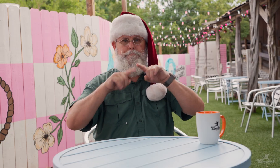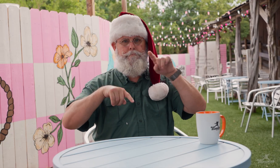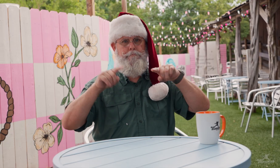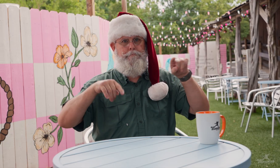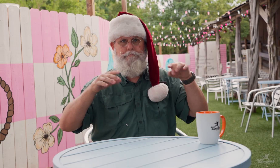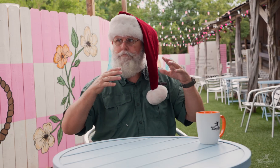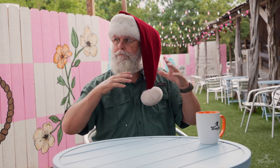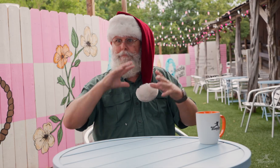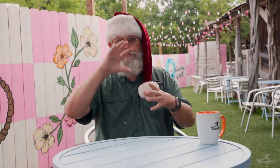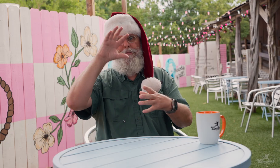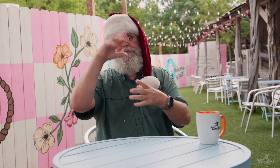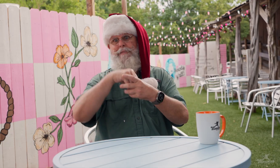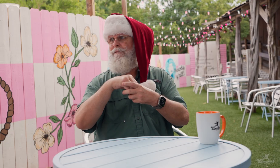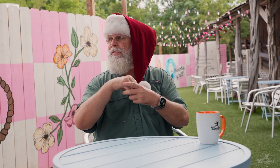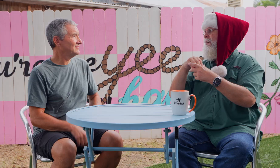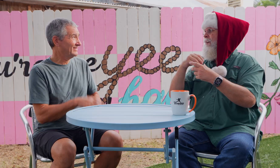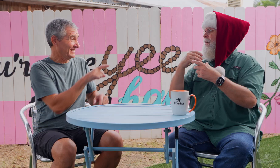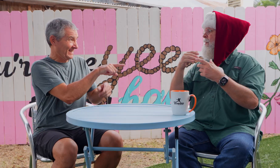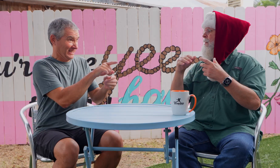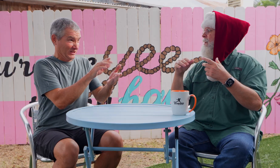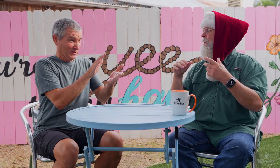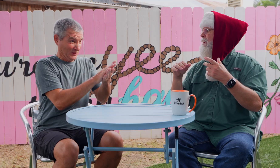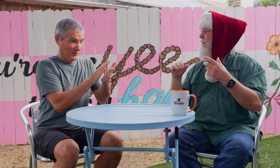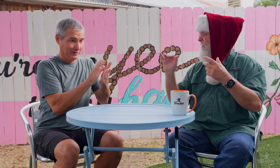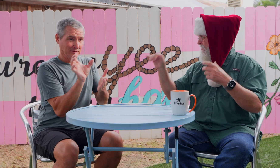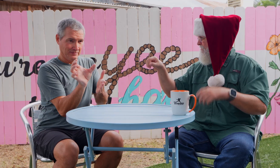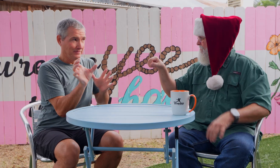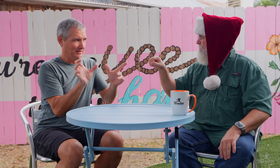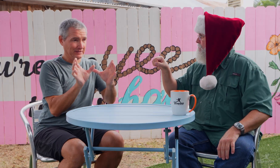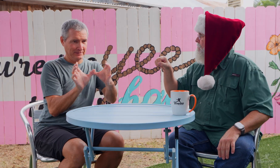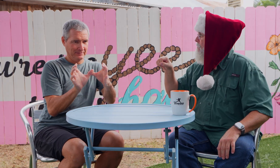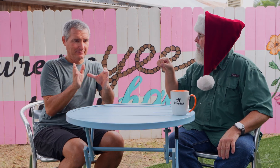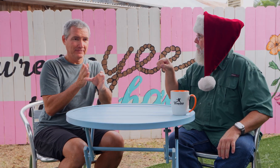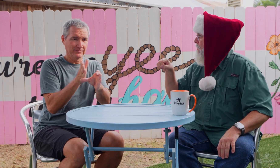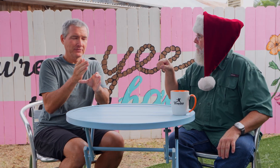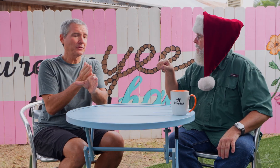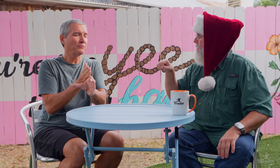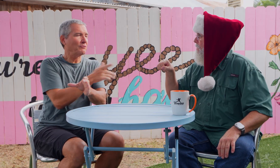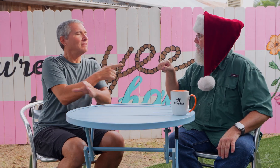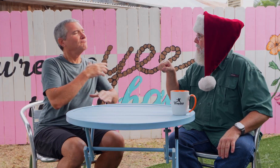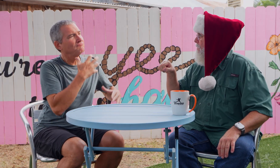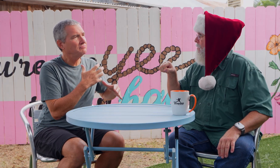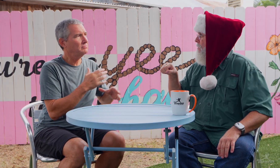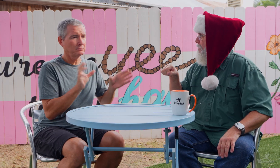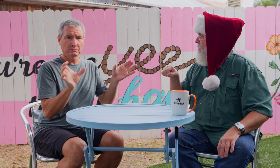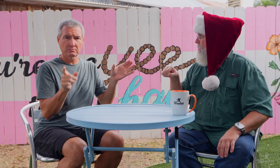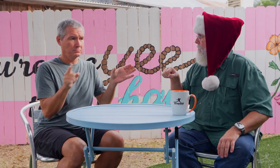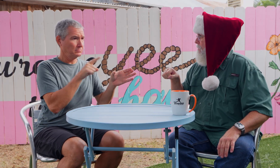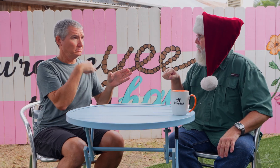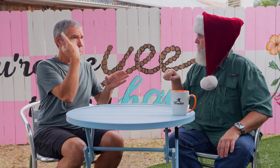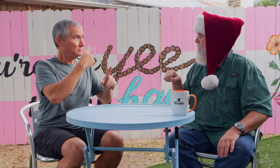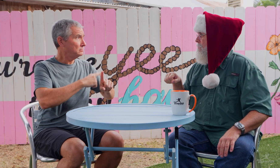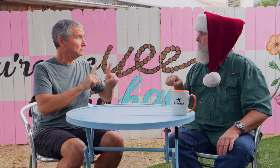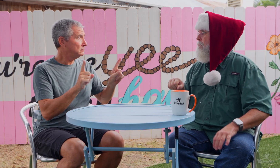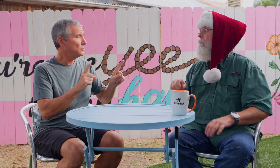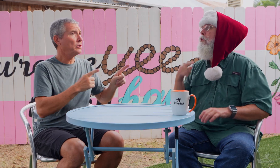Santa School covers everything. You really changed before and after Santa School. You look entirely different, don't you?